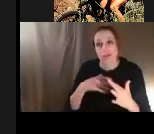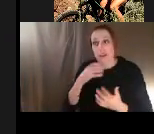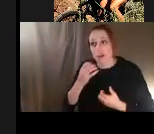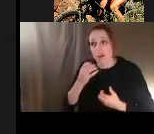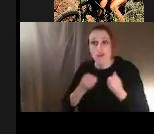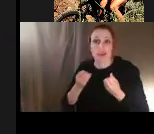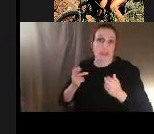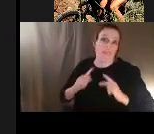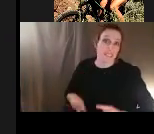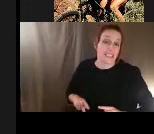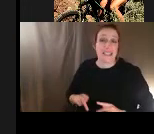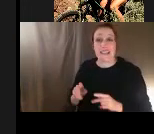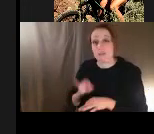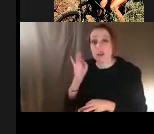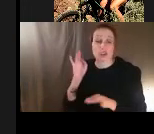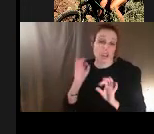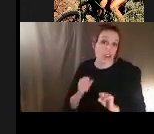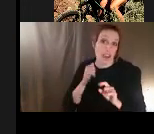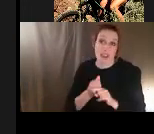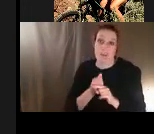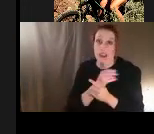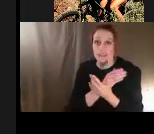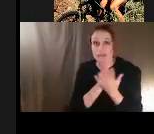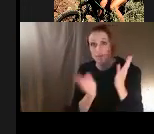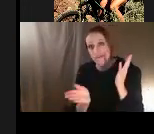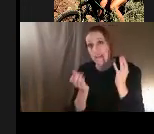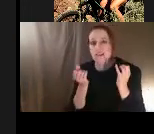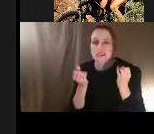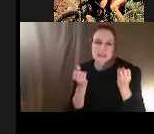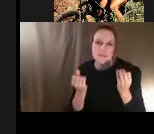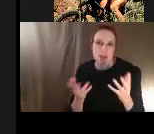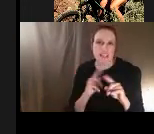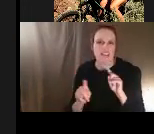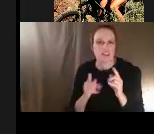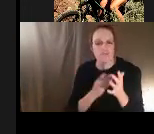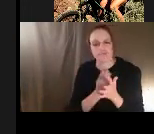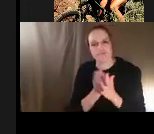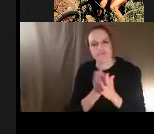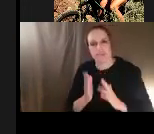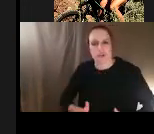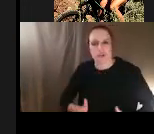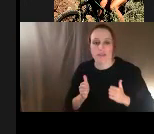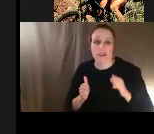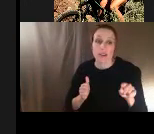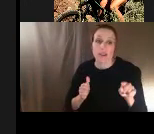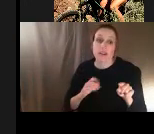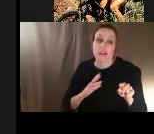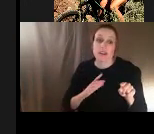This is a very broad definition. Some of the best work comes out of Samhsa.